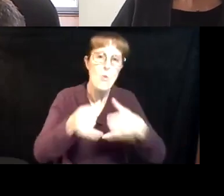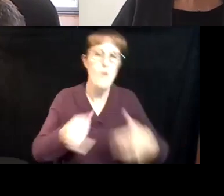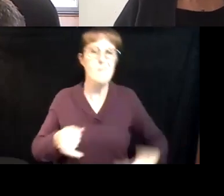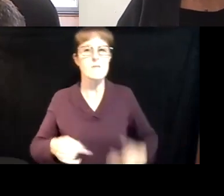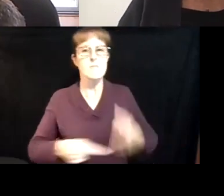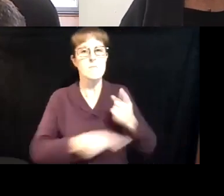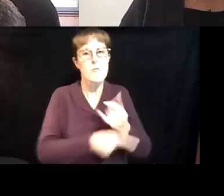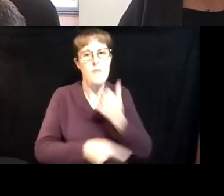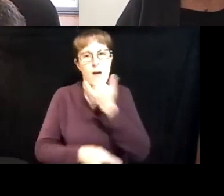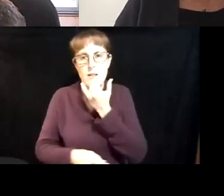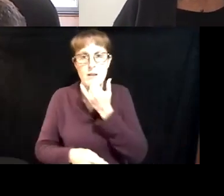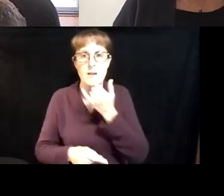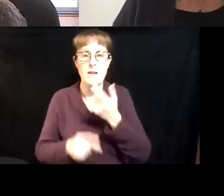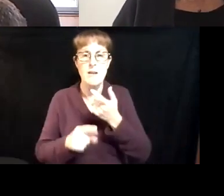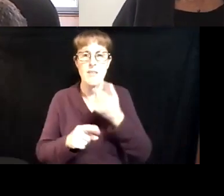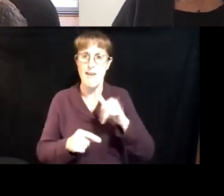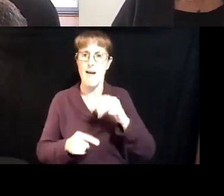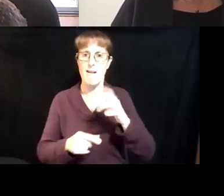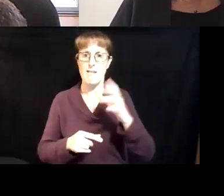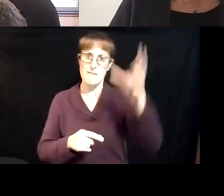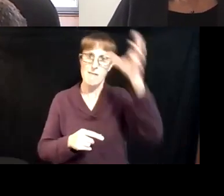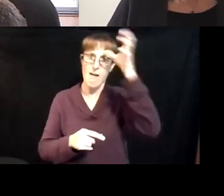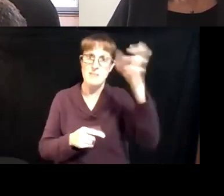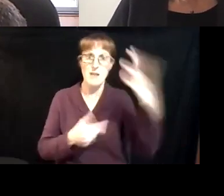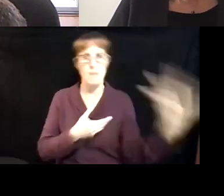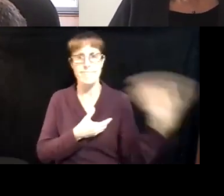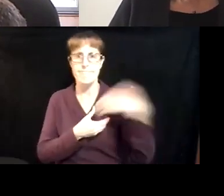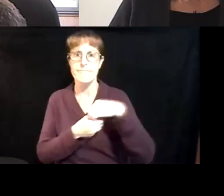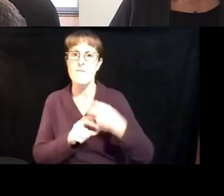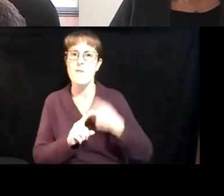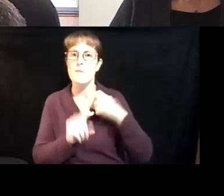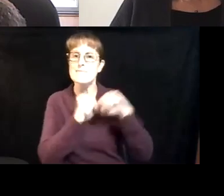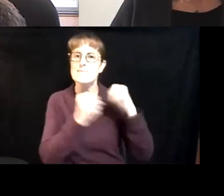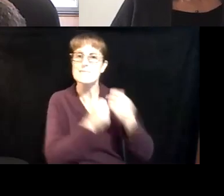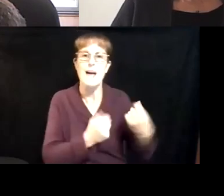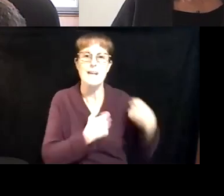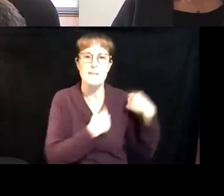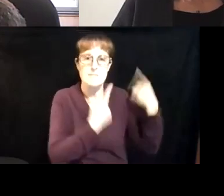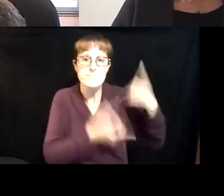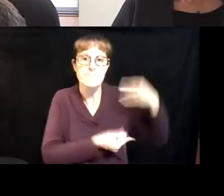It comes from the way that slave masters treated enslaved people.